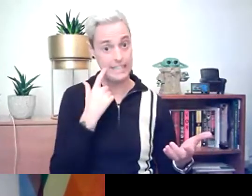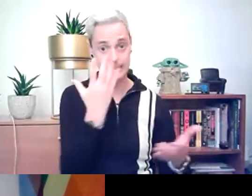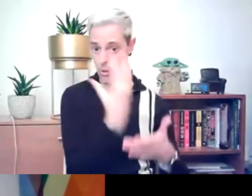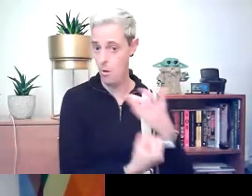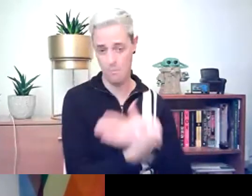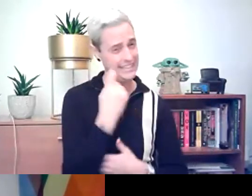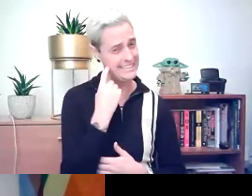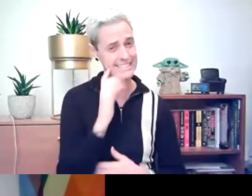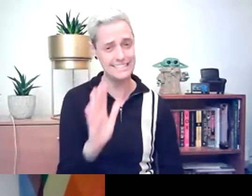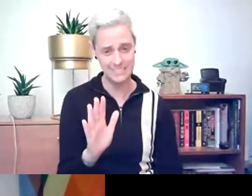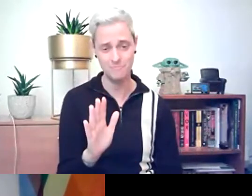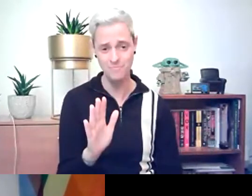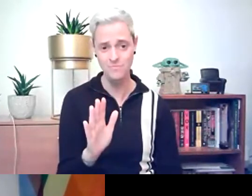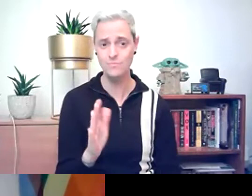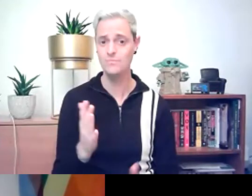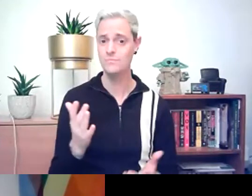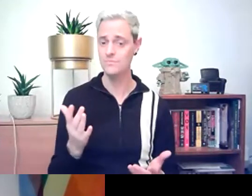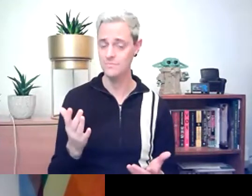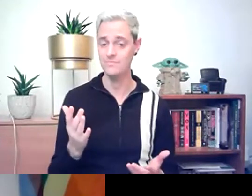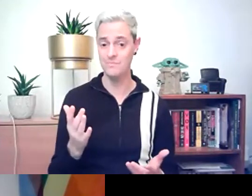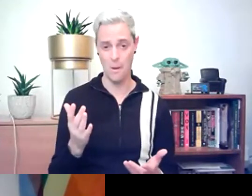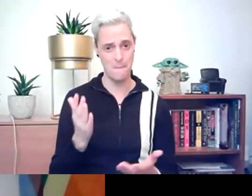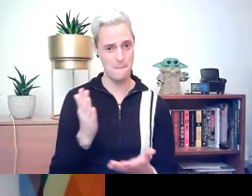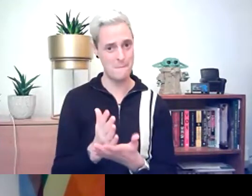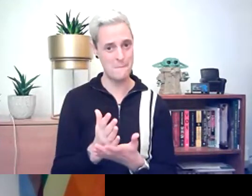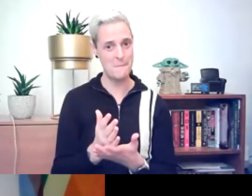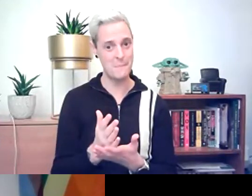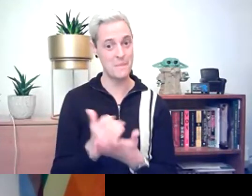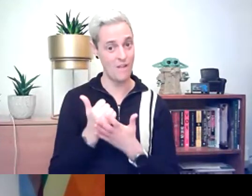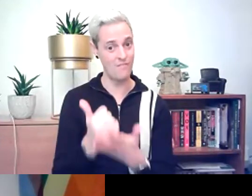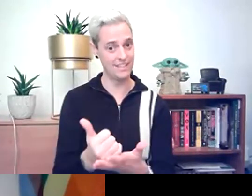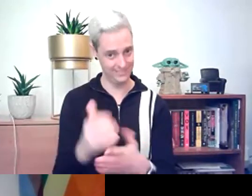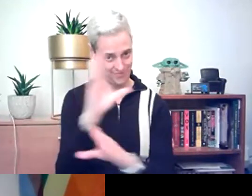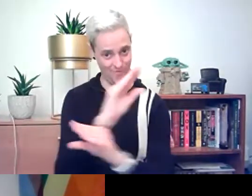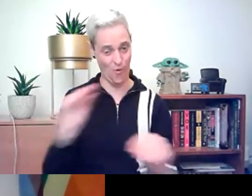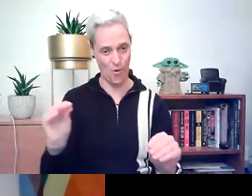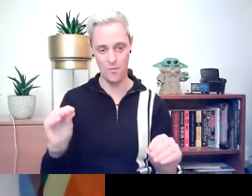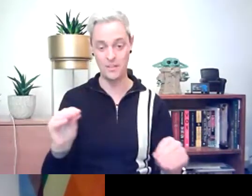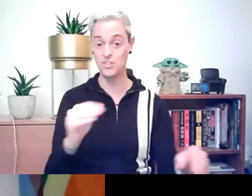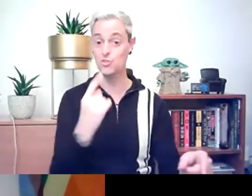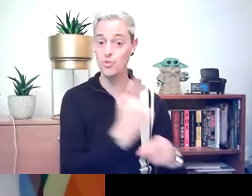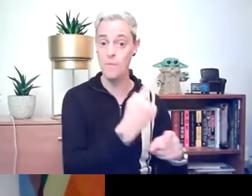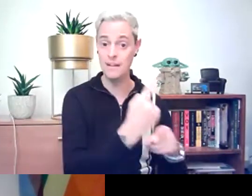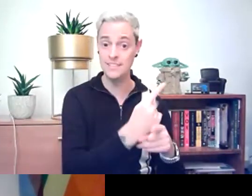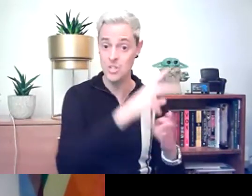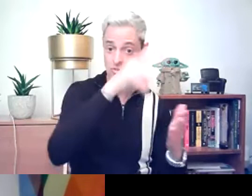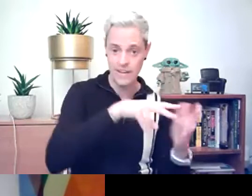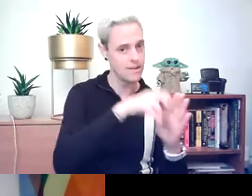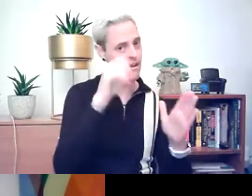how that happens but yeah I think that's a really good piece of guidance that this is not the best thing for men's health, or at least if you feel like you have to do it I